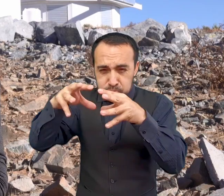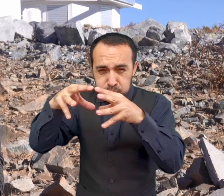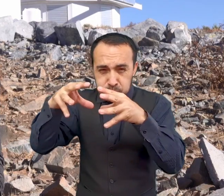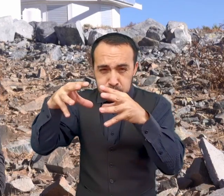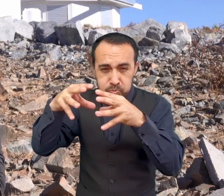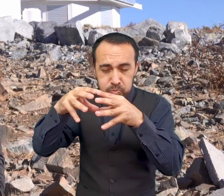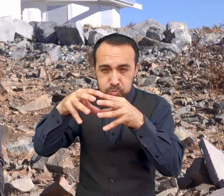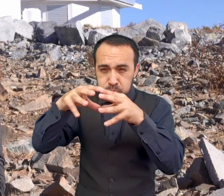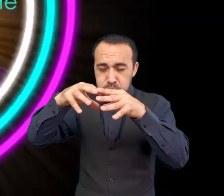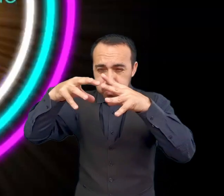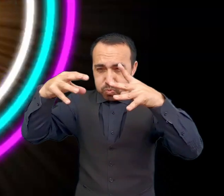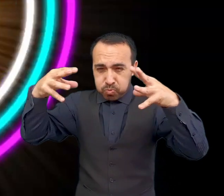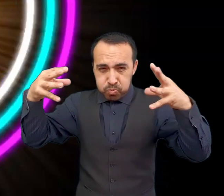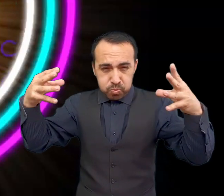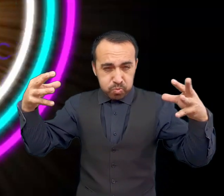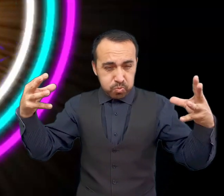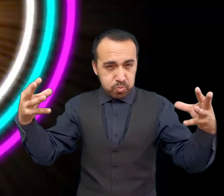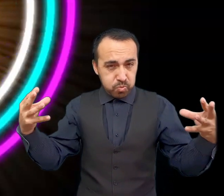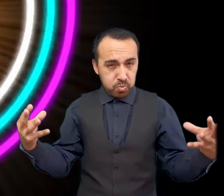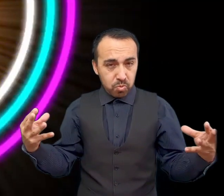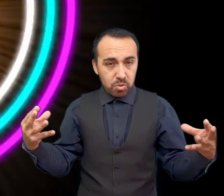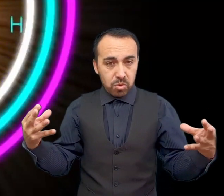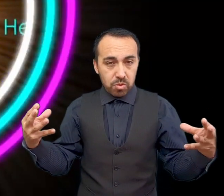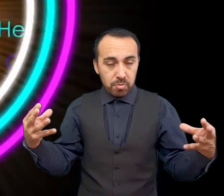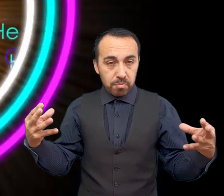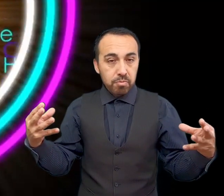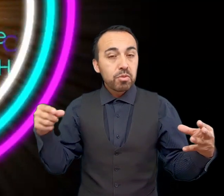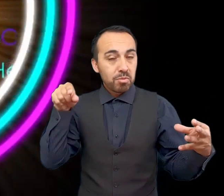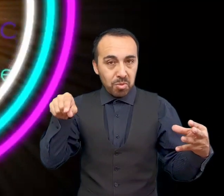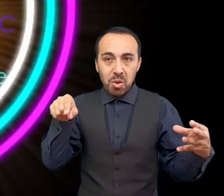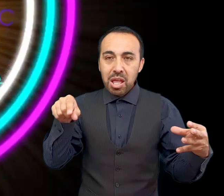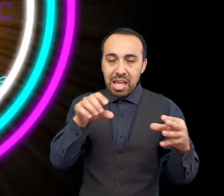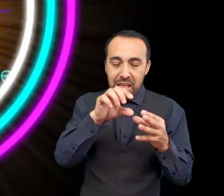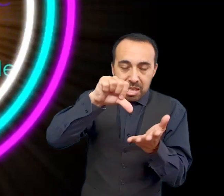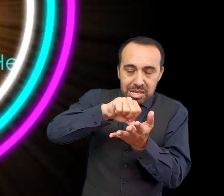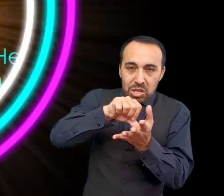will reach the burning temperature of carbon and begin to burn to neon.